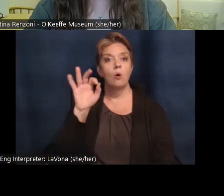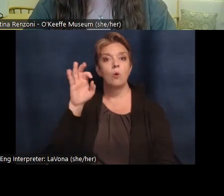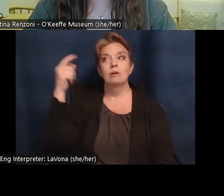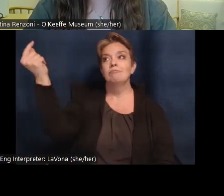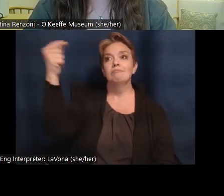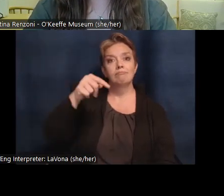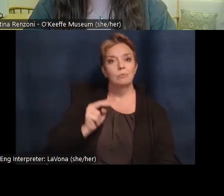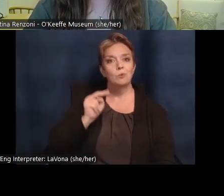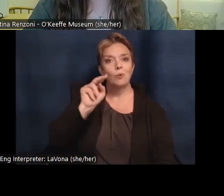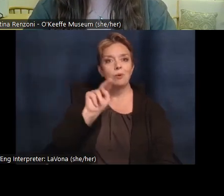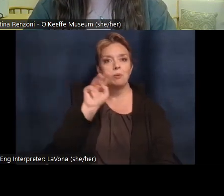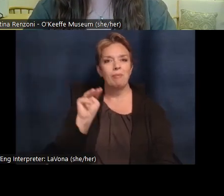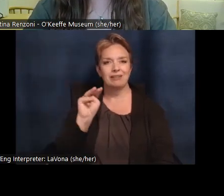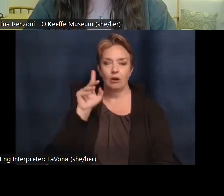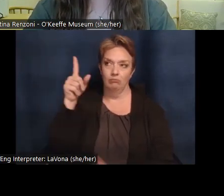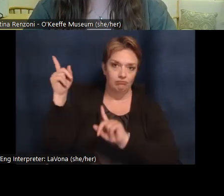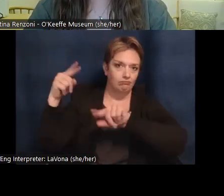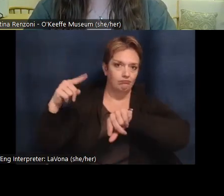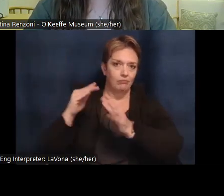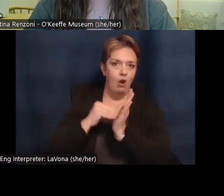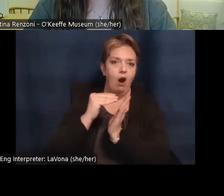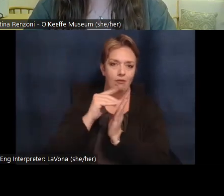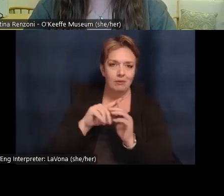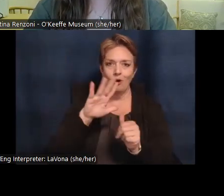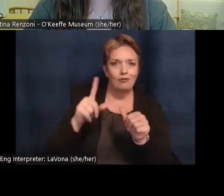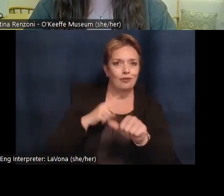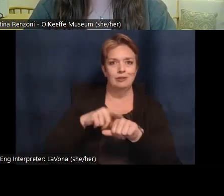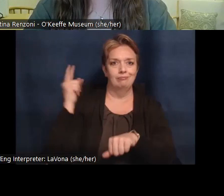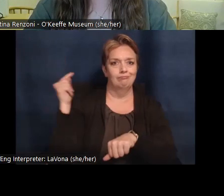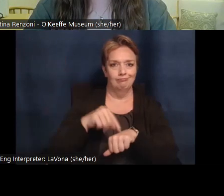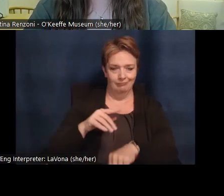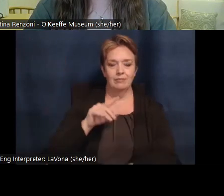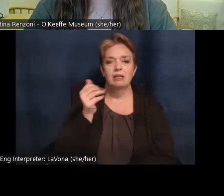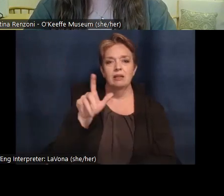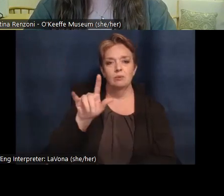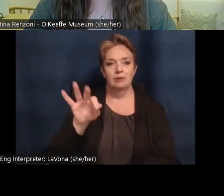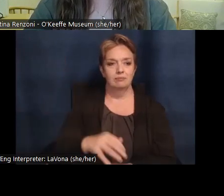The stark landscape, distinct indigenous art, and unique regional style of adobe architecture